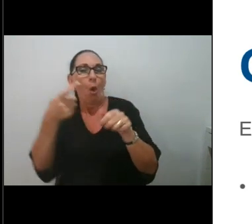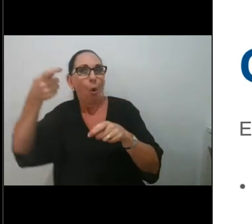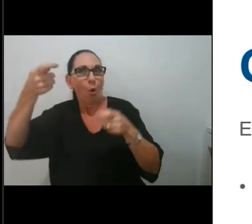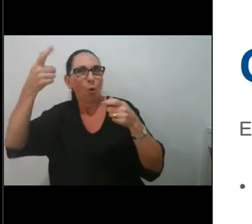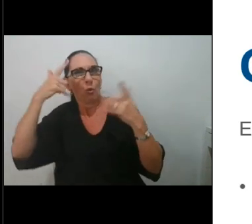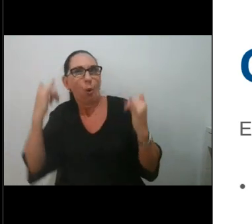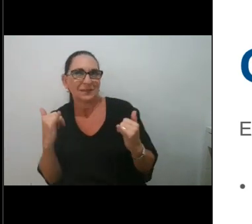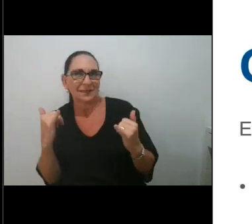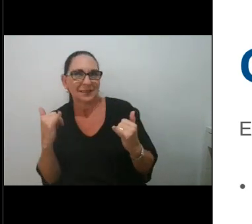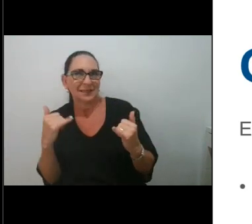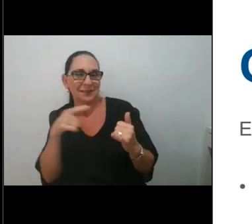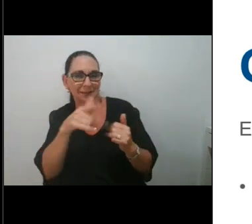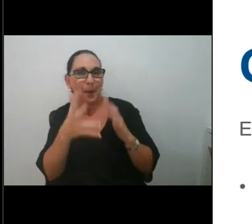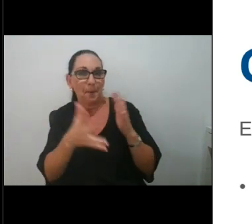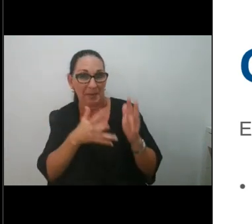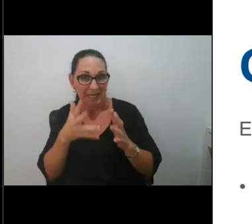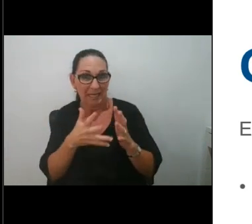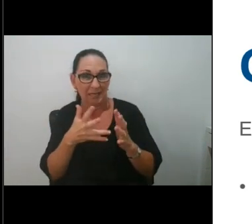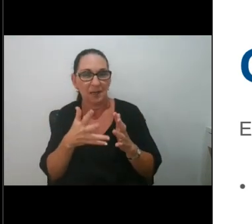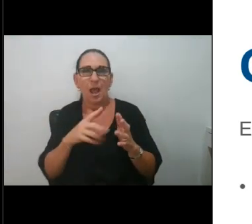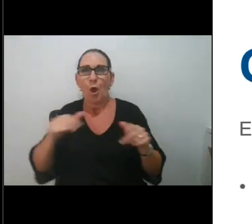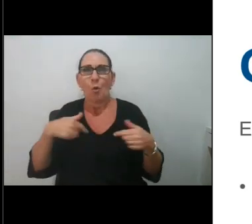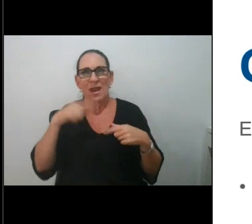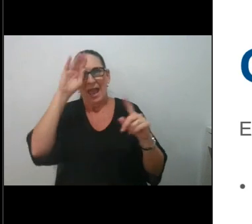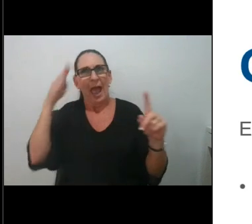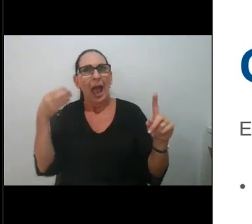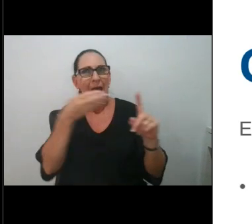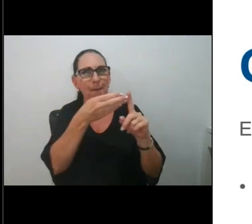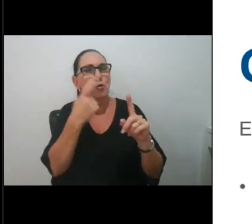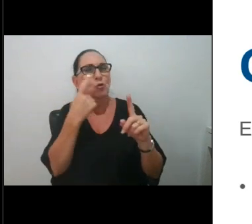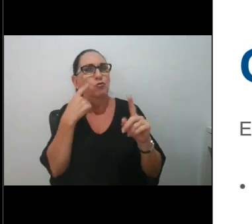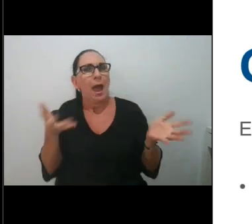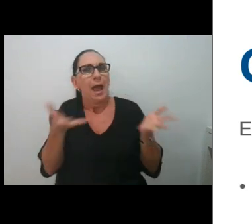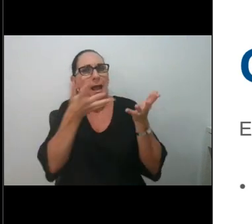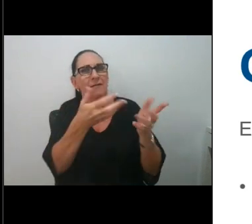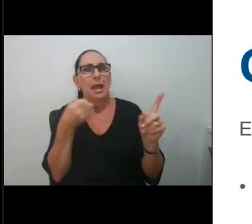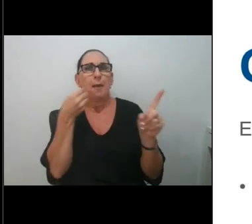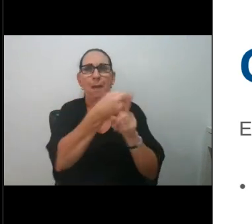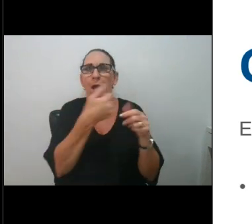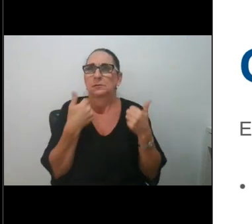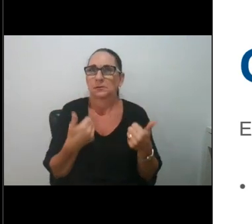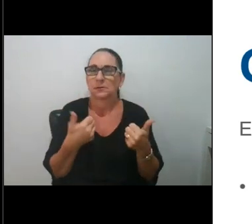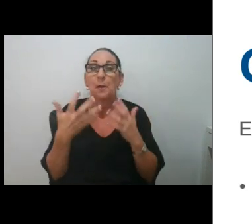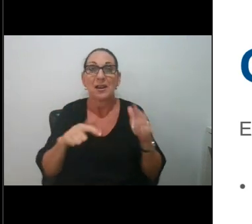impact um so engagement in QDAC can help um offenders um which we call participants on the